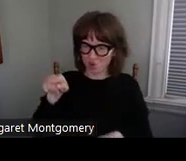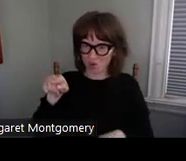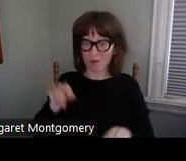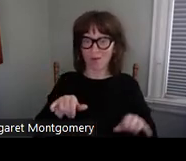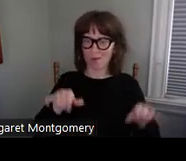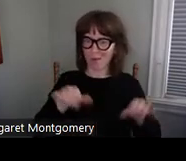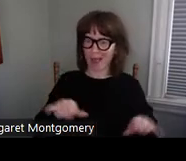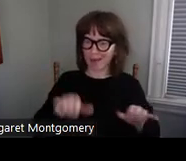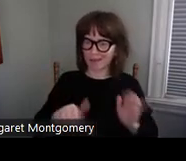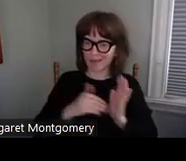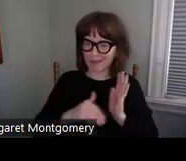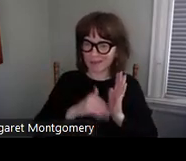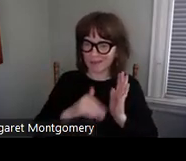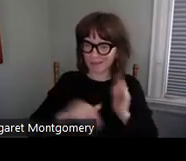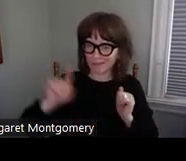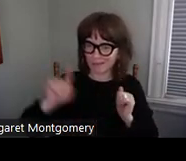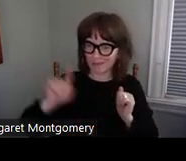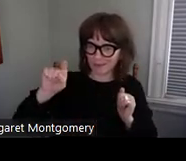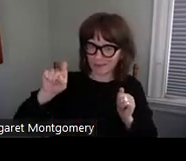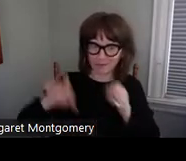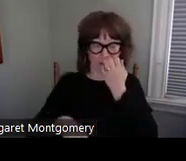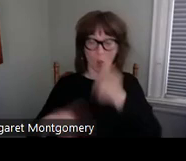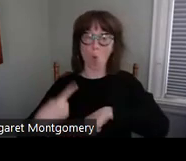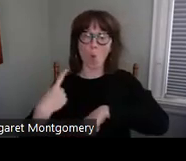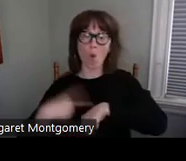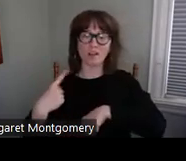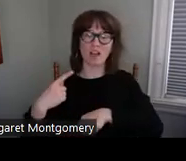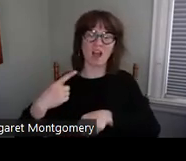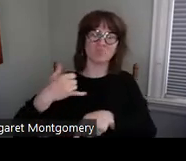them, a one-time incident of name, calling or a demeaning insult might not be emotional